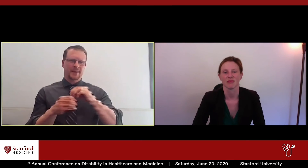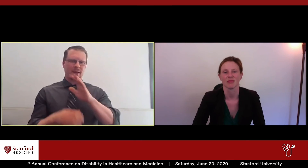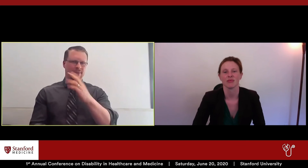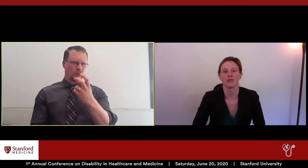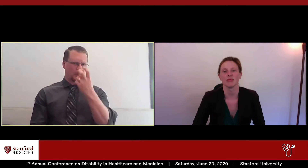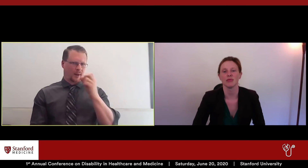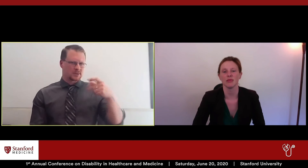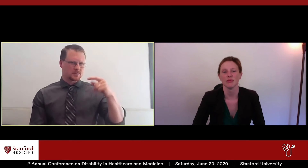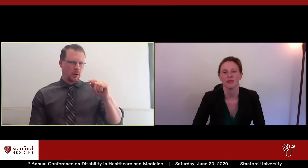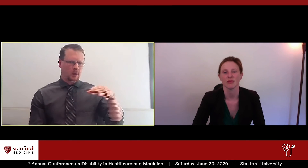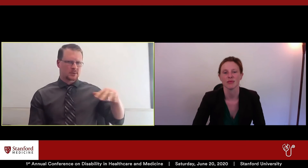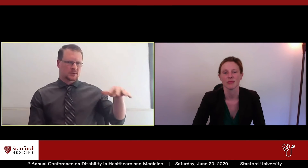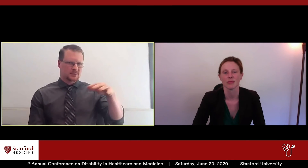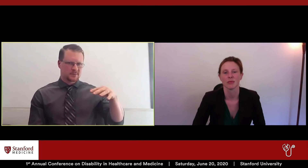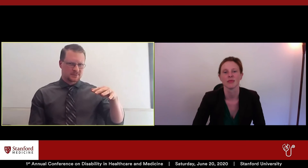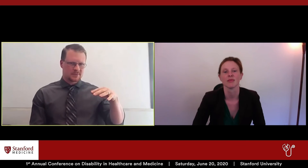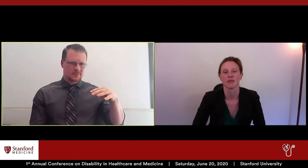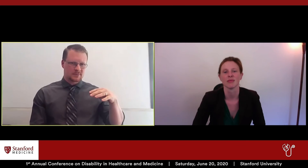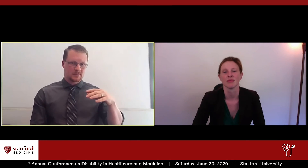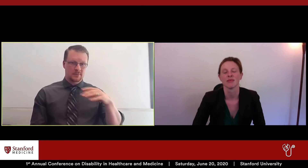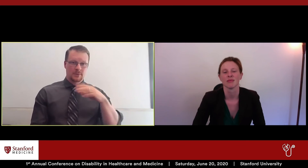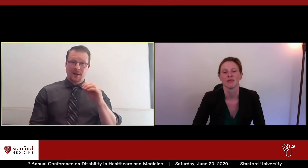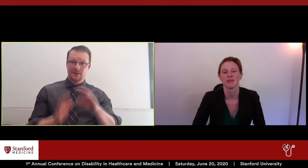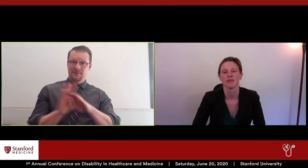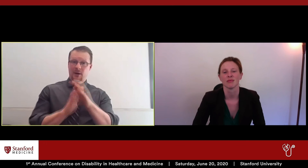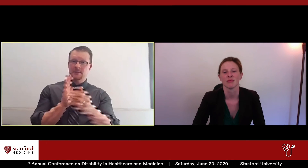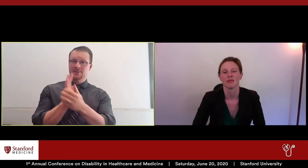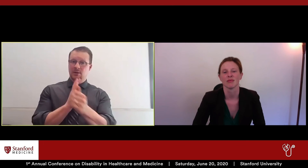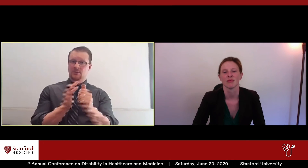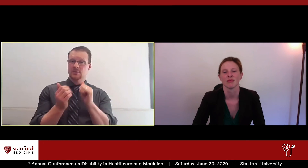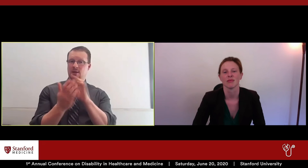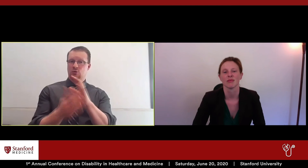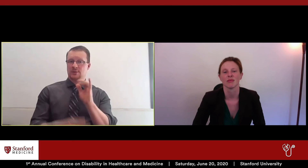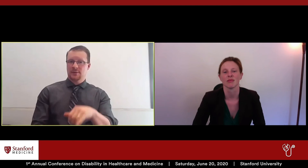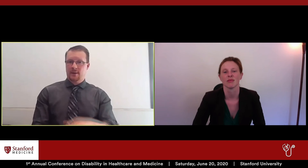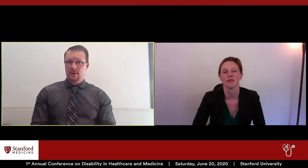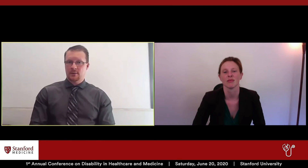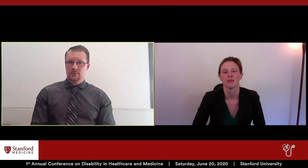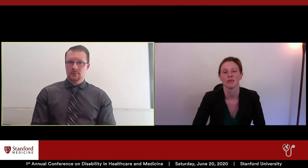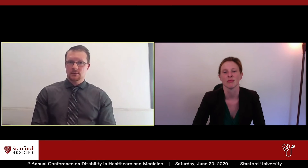so we help them to identify some of their blind spots, some of their areas of opportunity